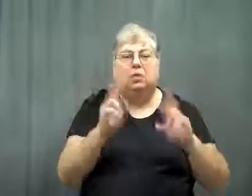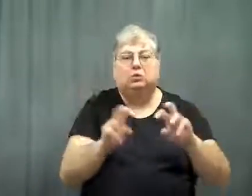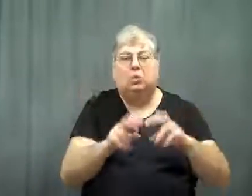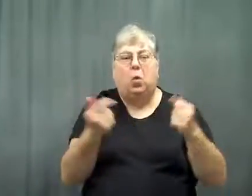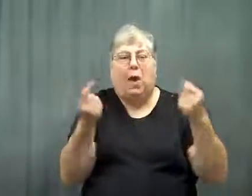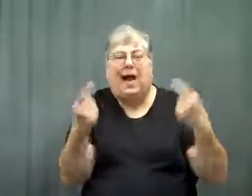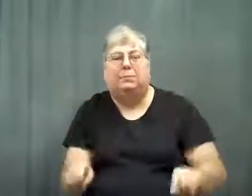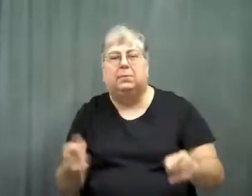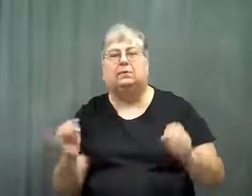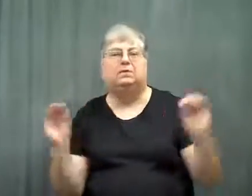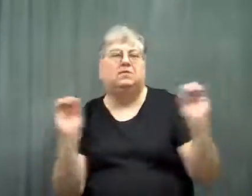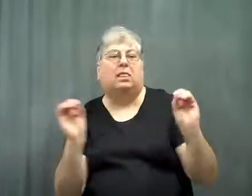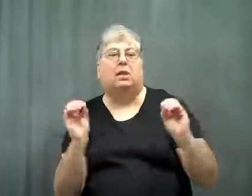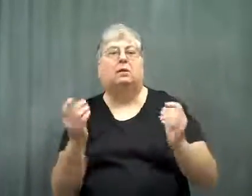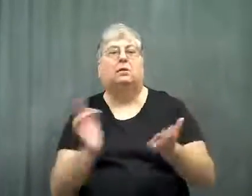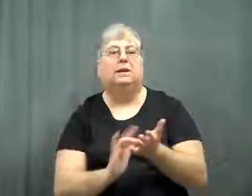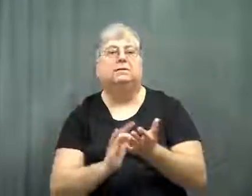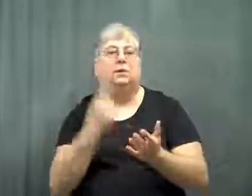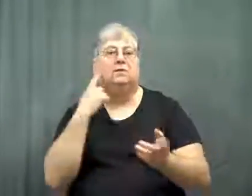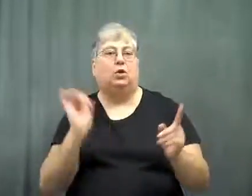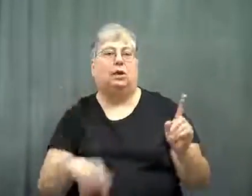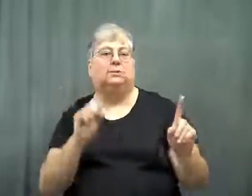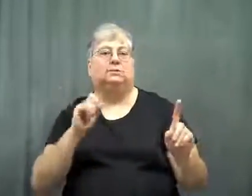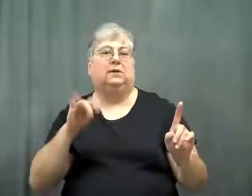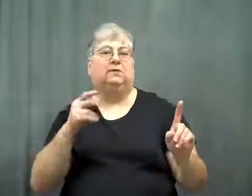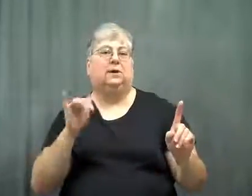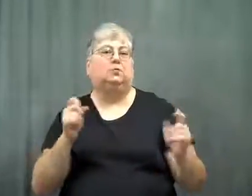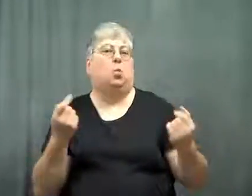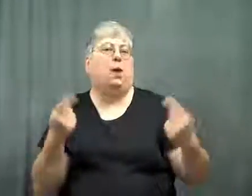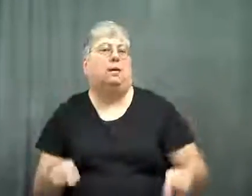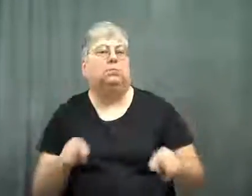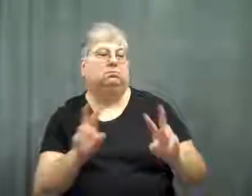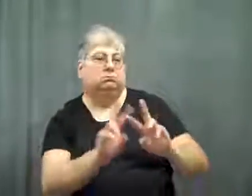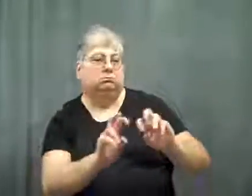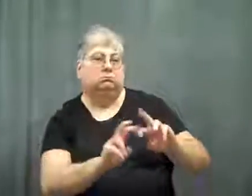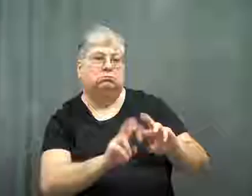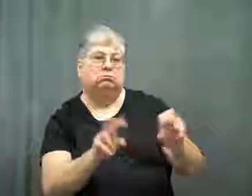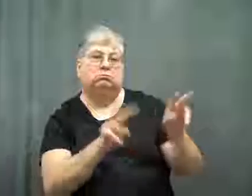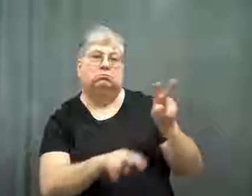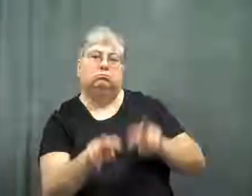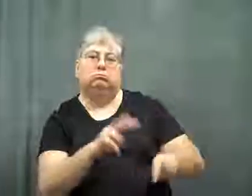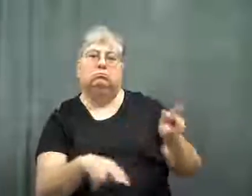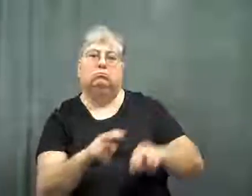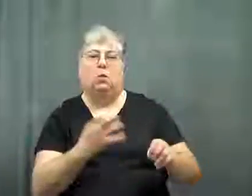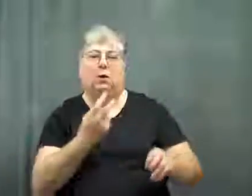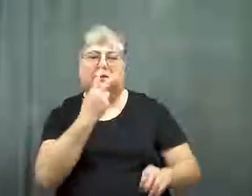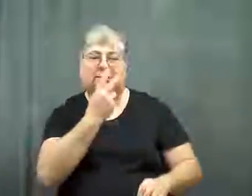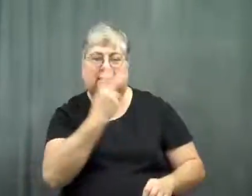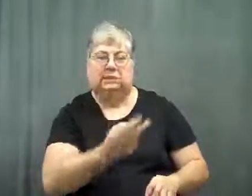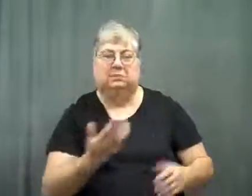He wanted to know what would happen if syphillis went untreated.